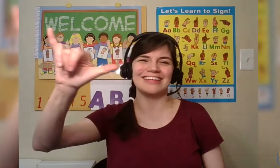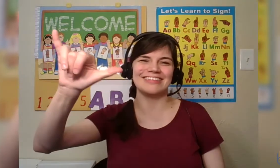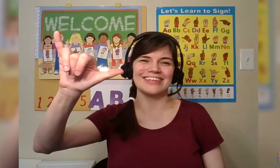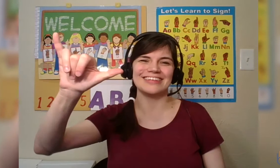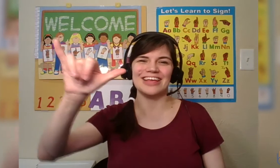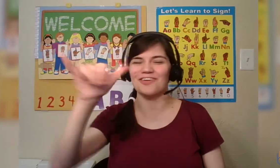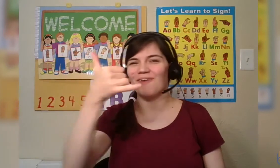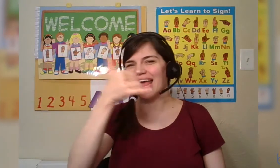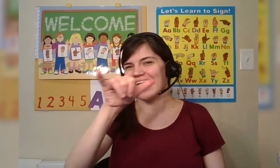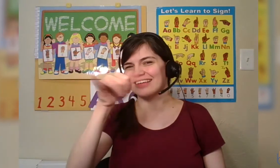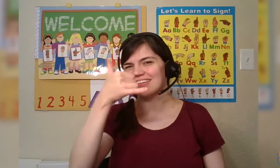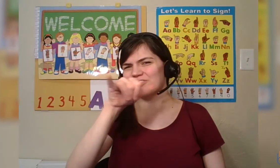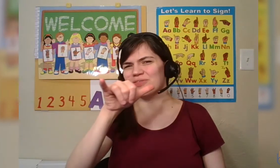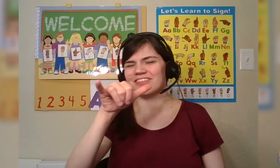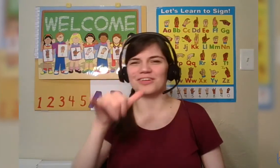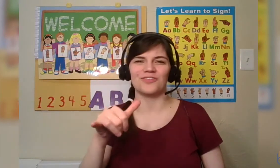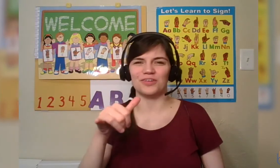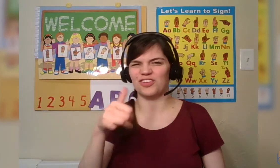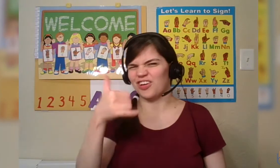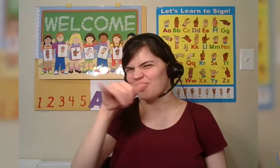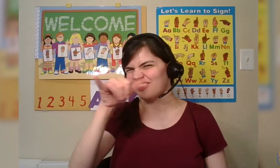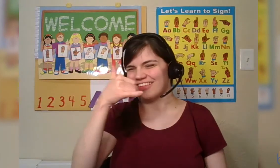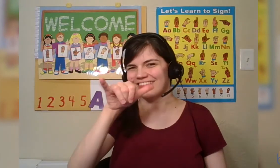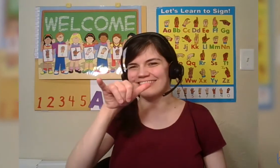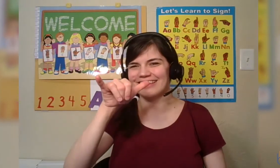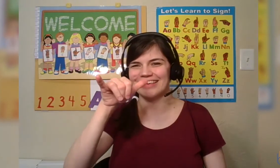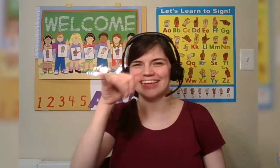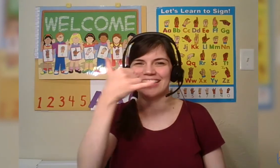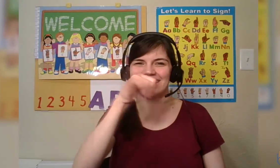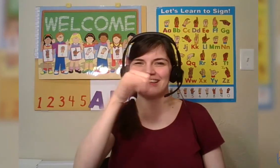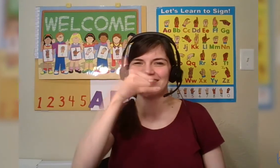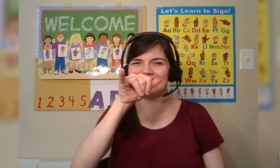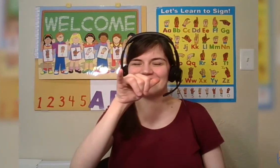"silly," take a Y-hand and twist it in front of your nose. Silly. Silly.